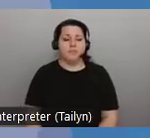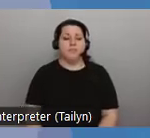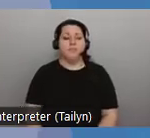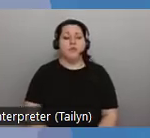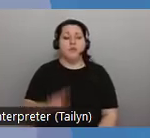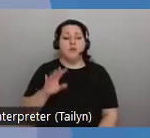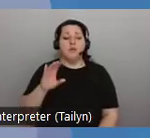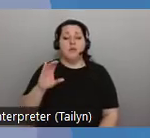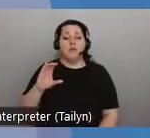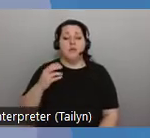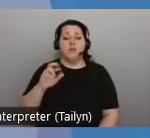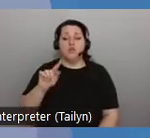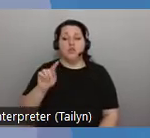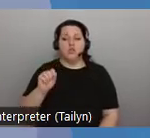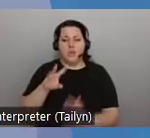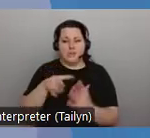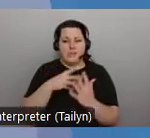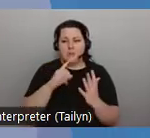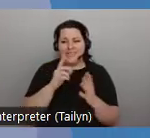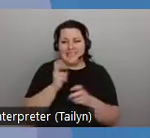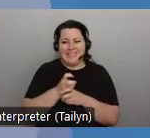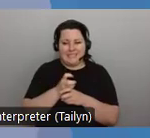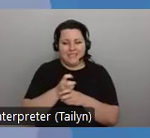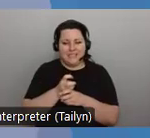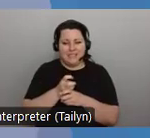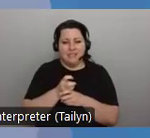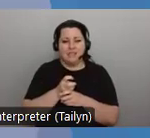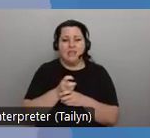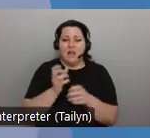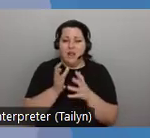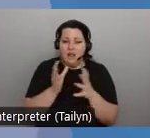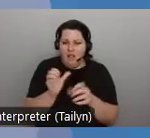or blue yellow. The two most common kinds of colorblindness.